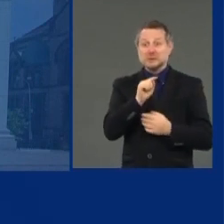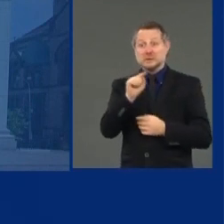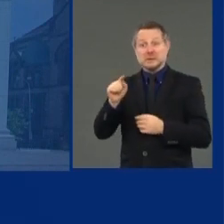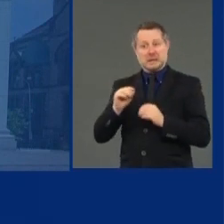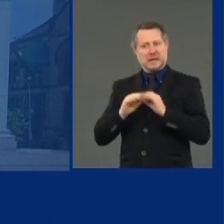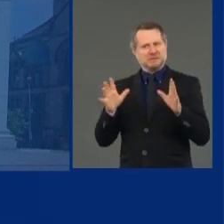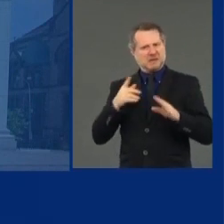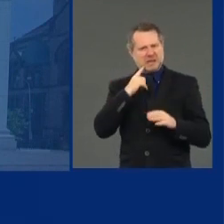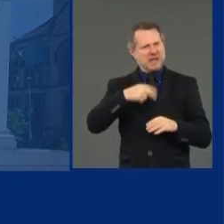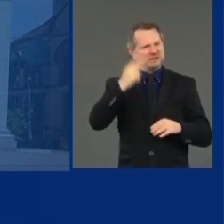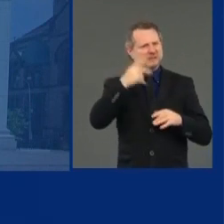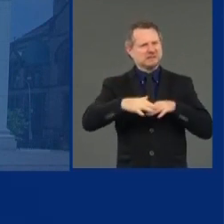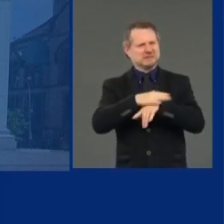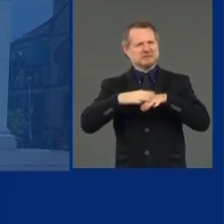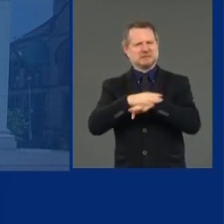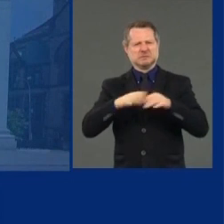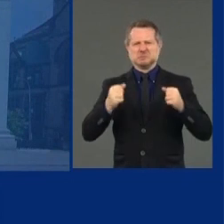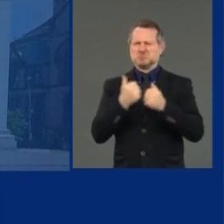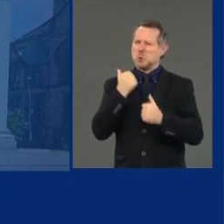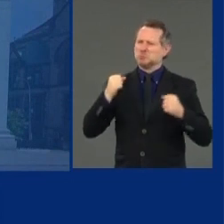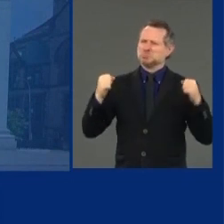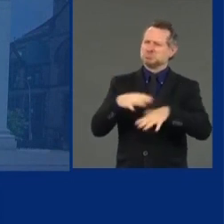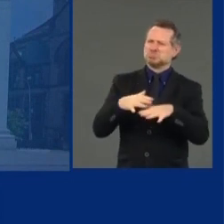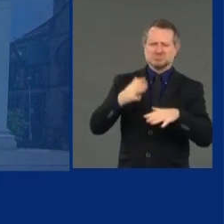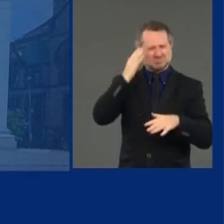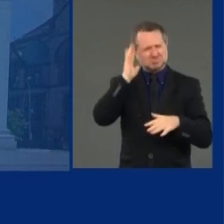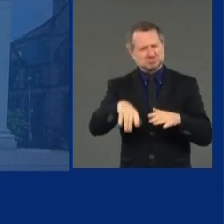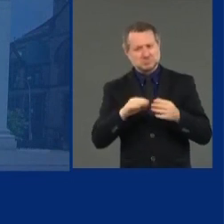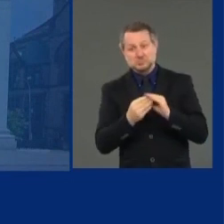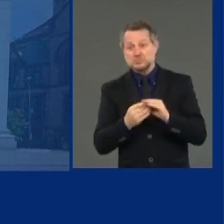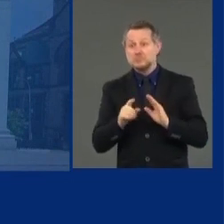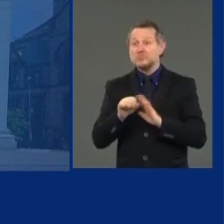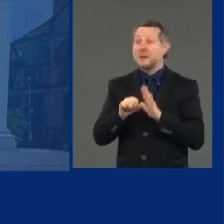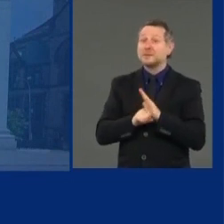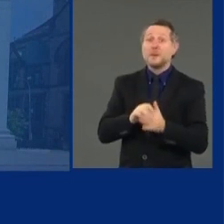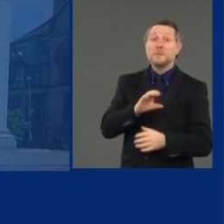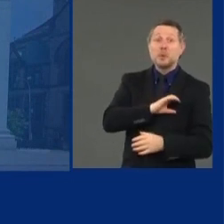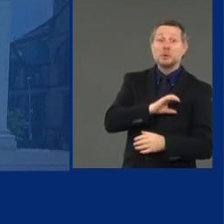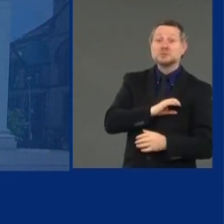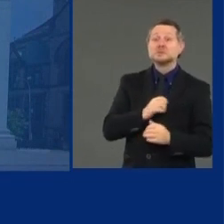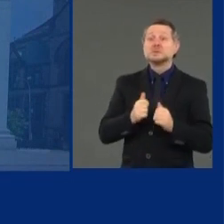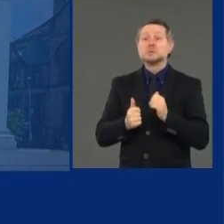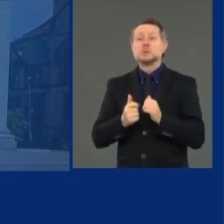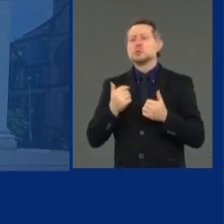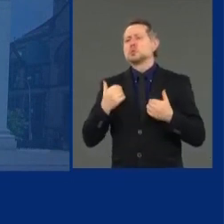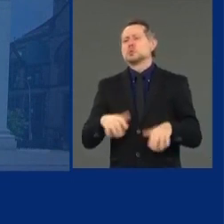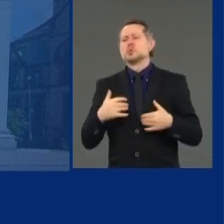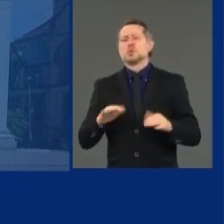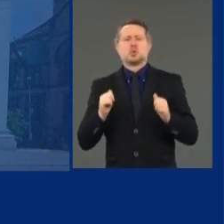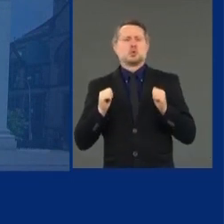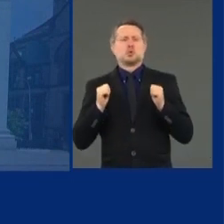CORRECTION OFFICERS IN STATE PRISONS WITH A CONGREGATE